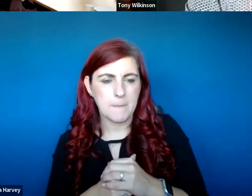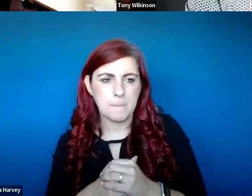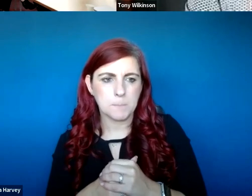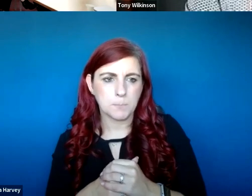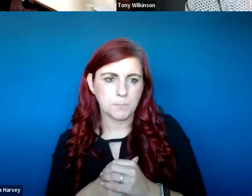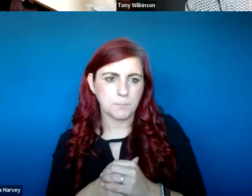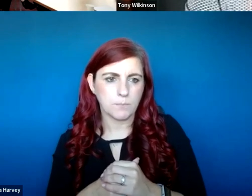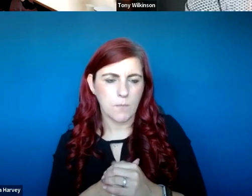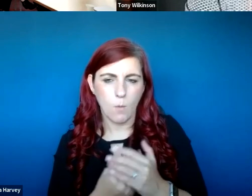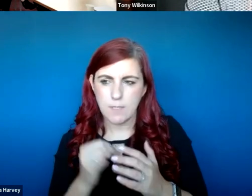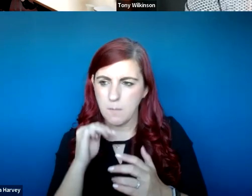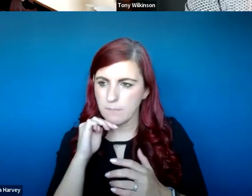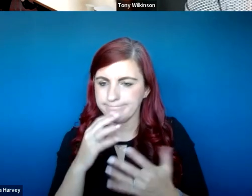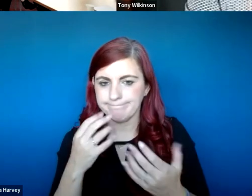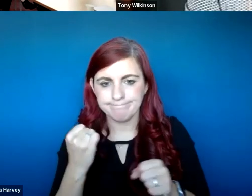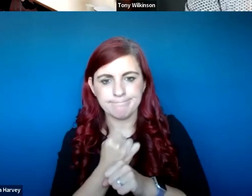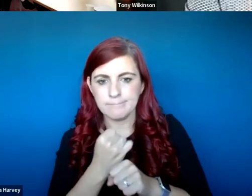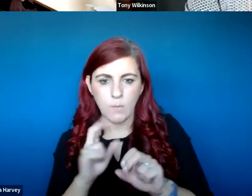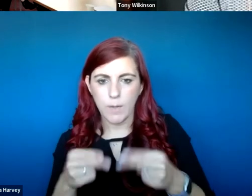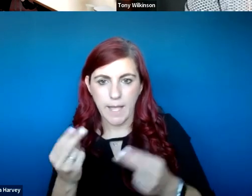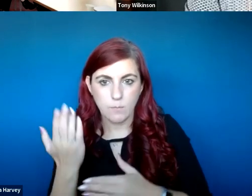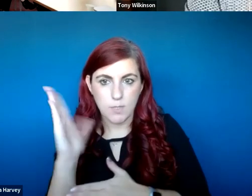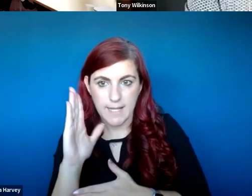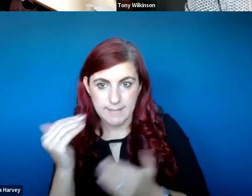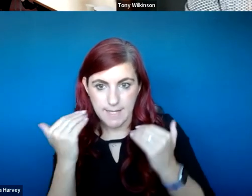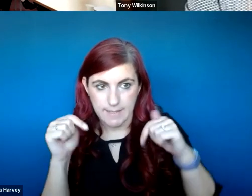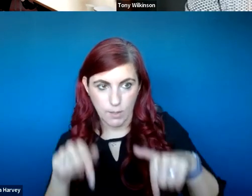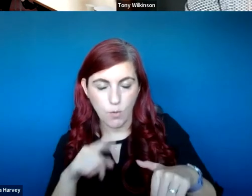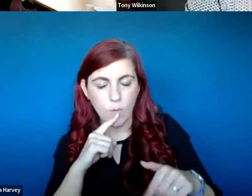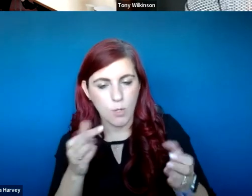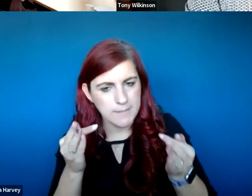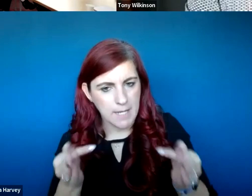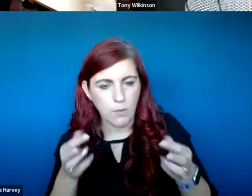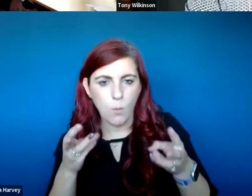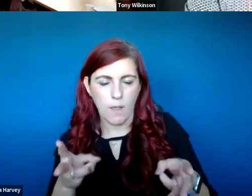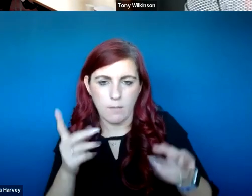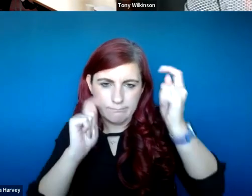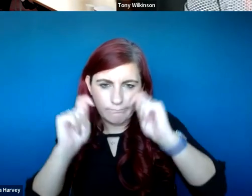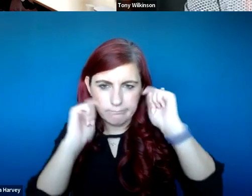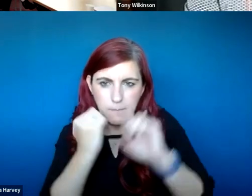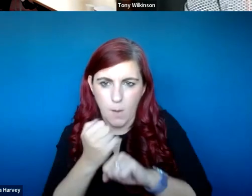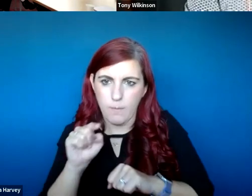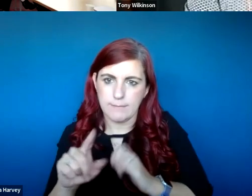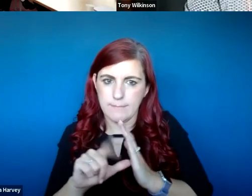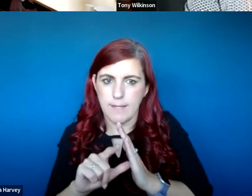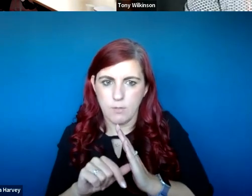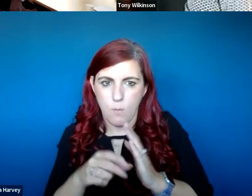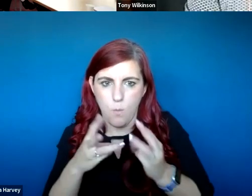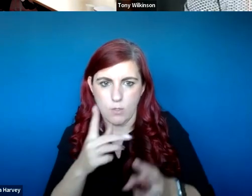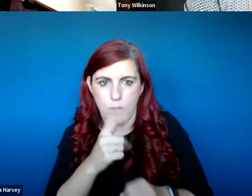So it's unfortunate we couldn't present the data here, but it's definitely something we are keeping in mind and want to address in future.